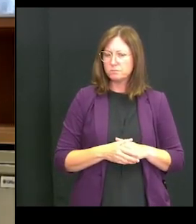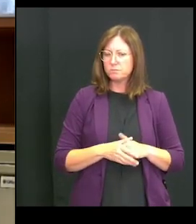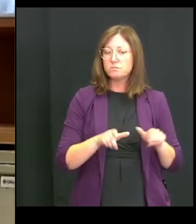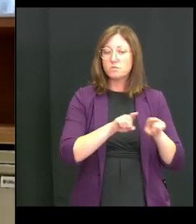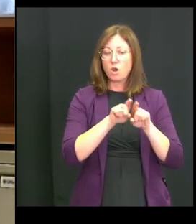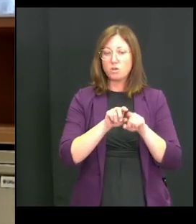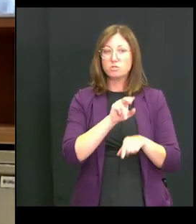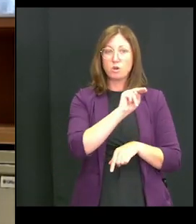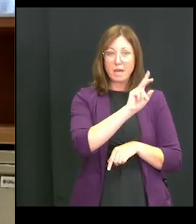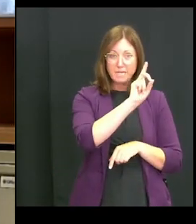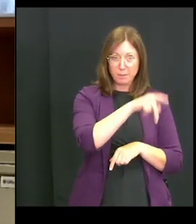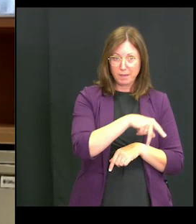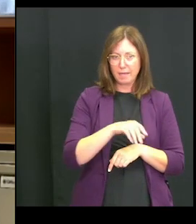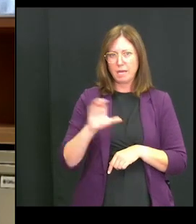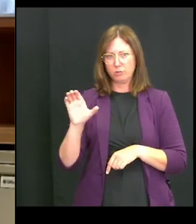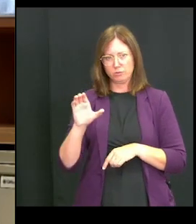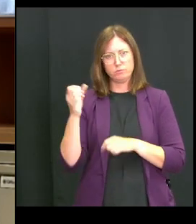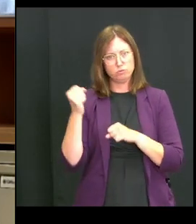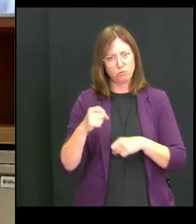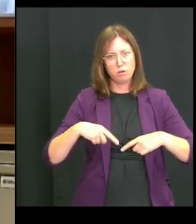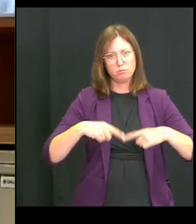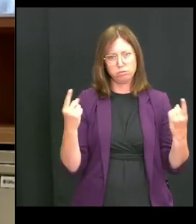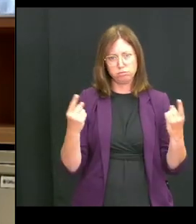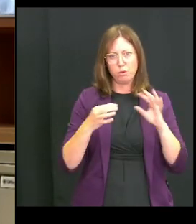the NDP and Conservatives as well on those sorts of questions too.